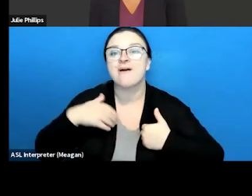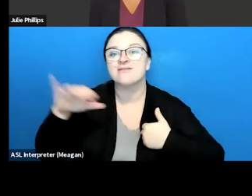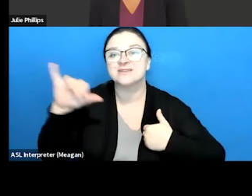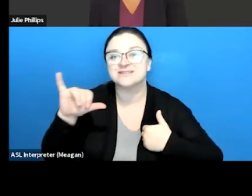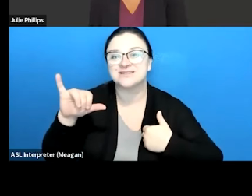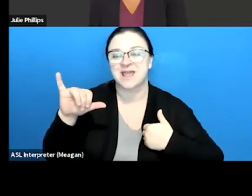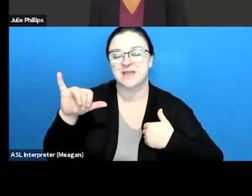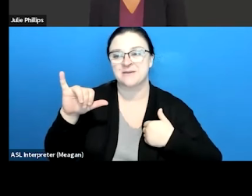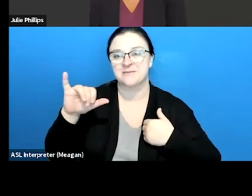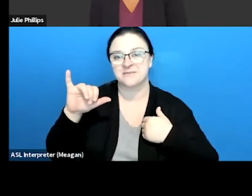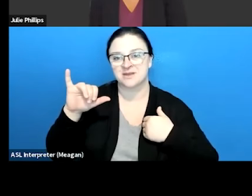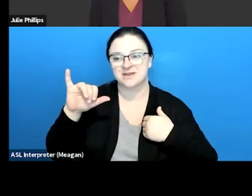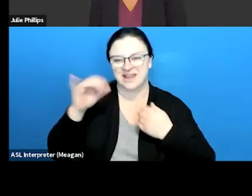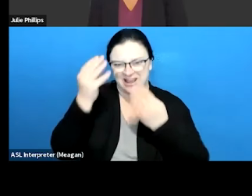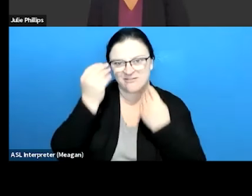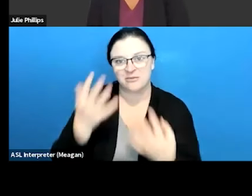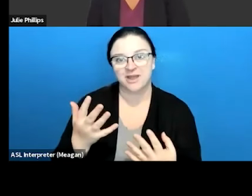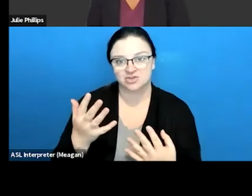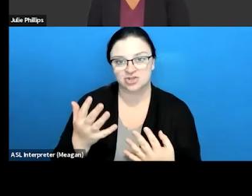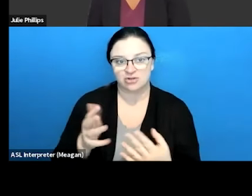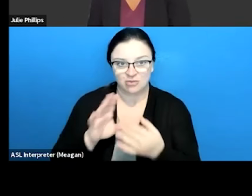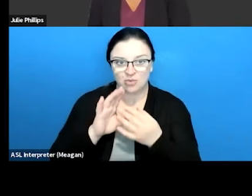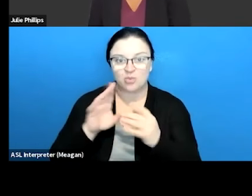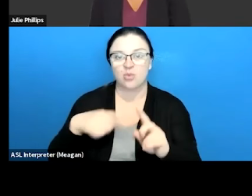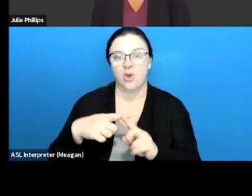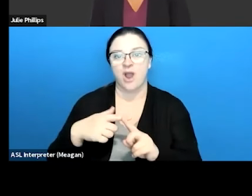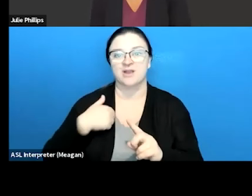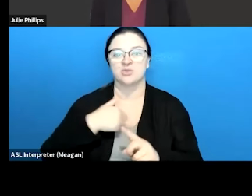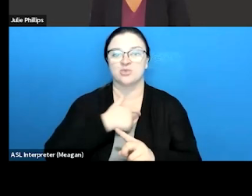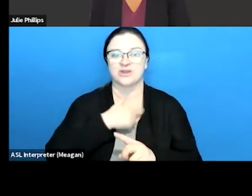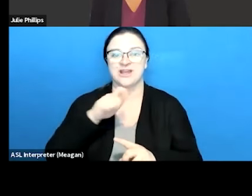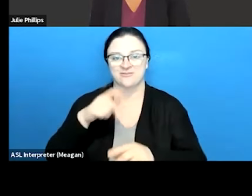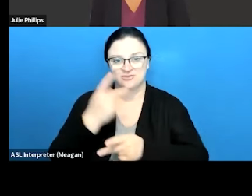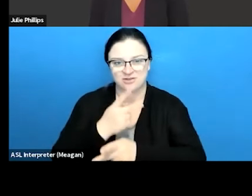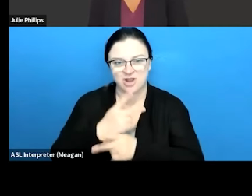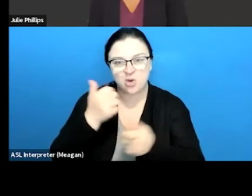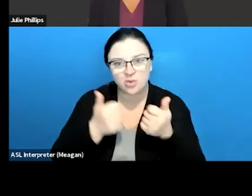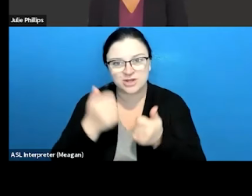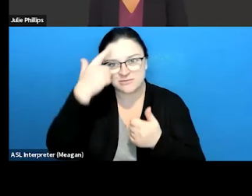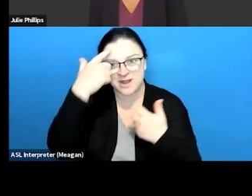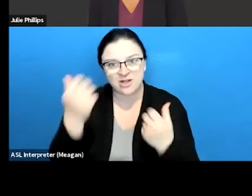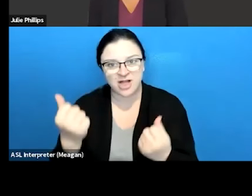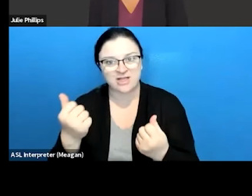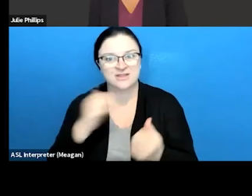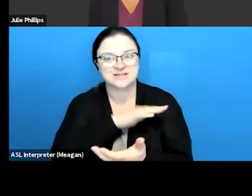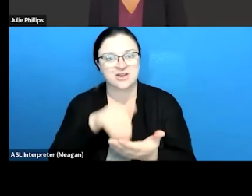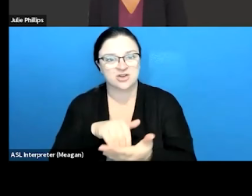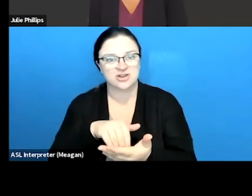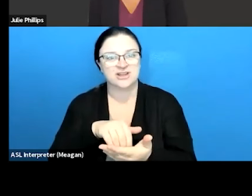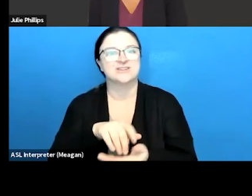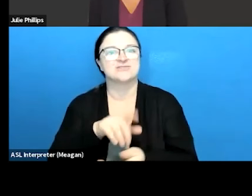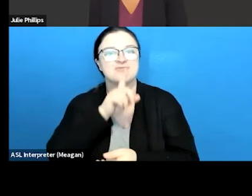when it comes to figuring out, you know, which mental health center is truly closest to this individual.